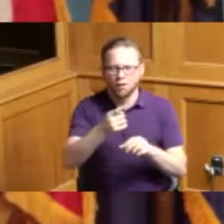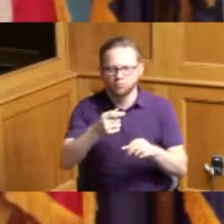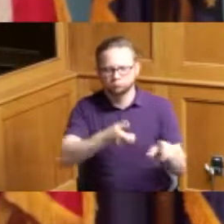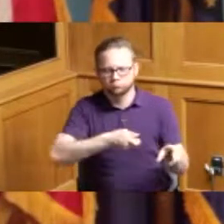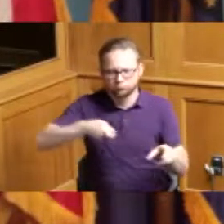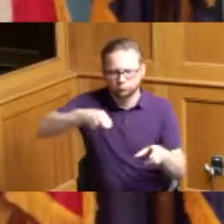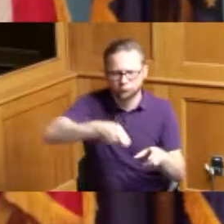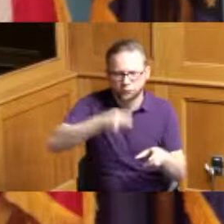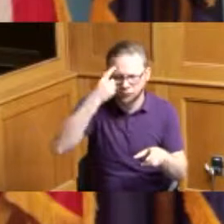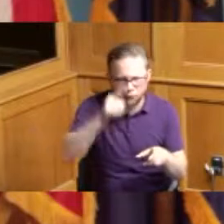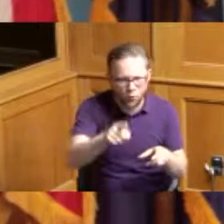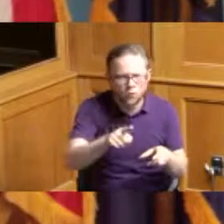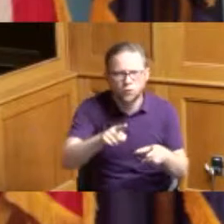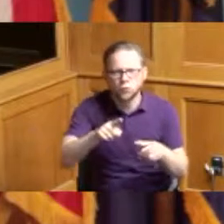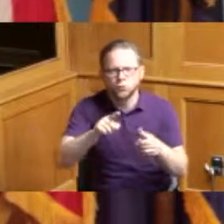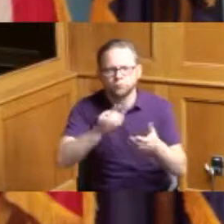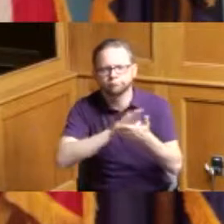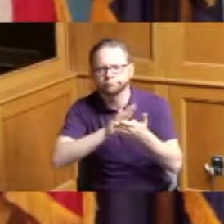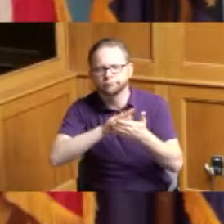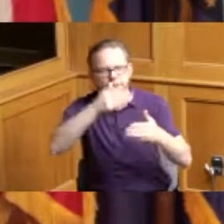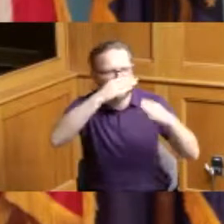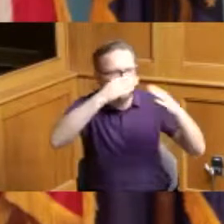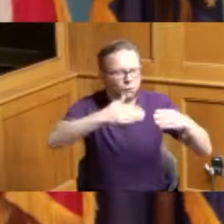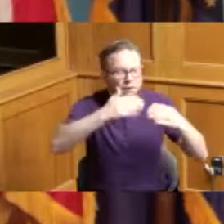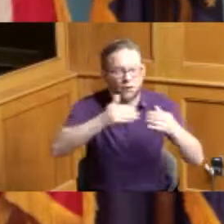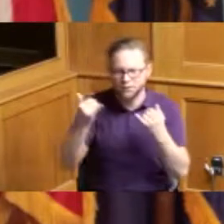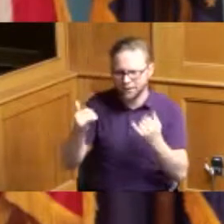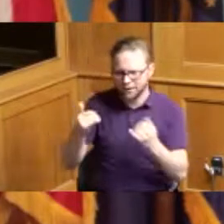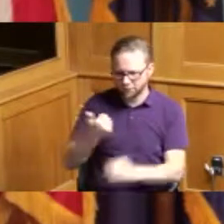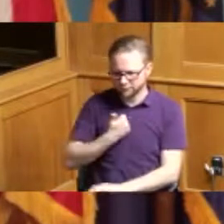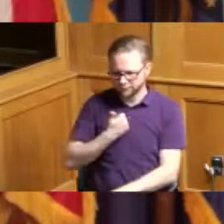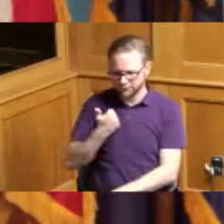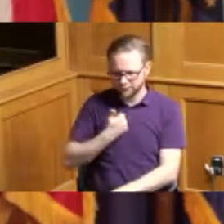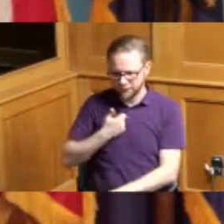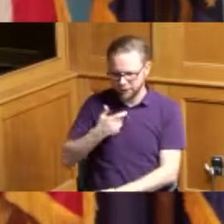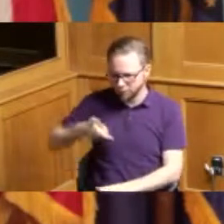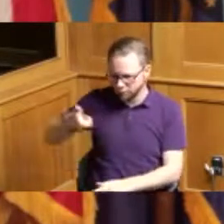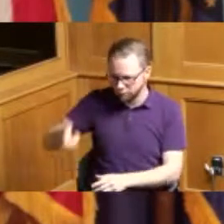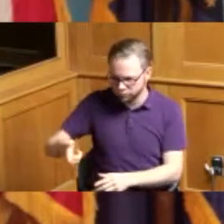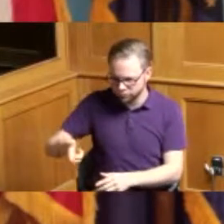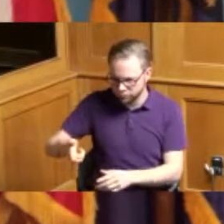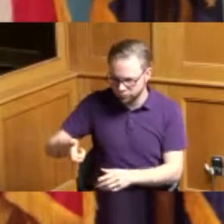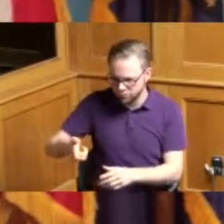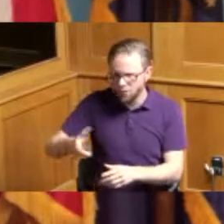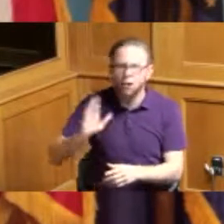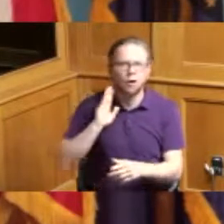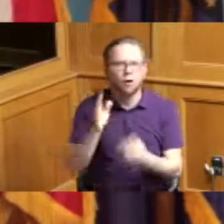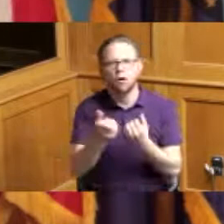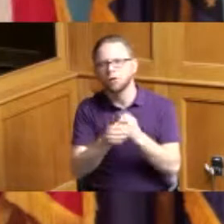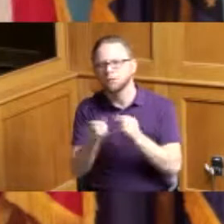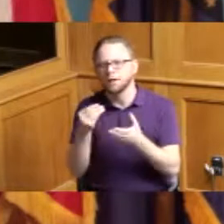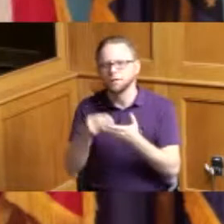daddy said man if we go to self-pumping we'll save a lot of money and we got the highest gas prices